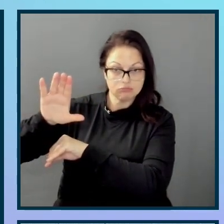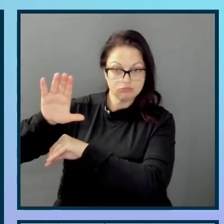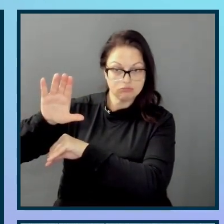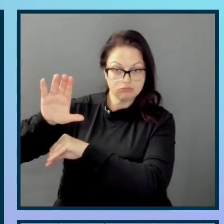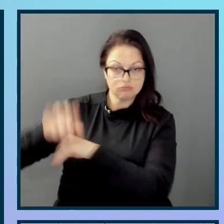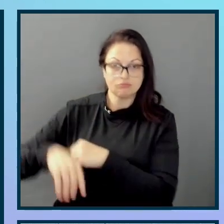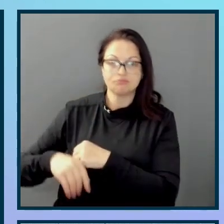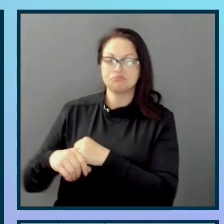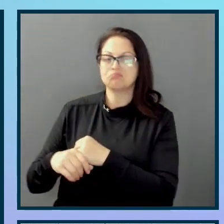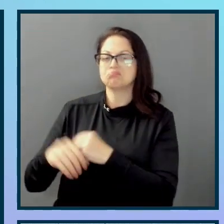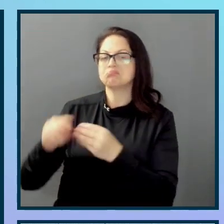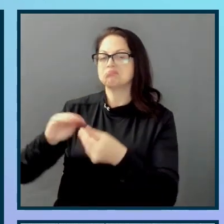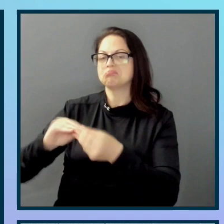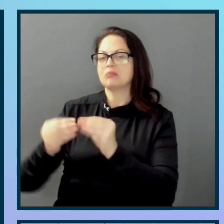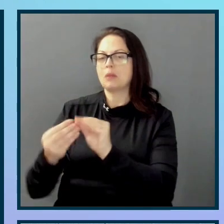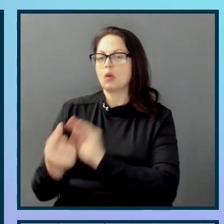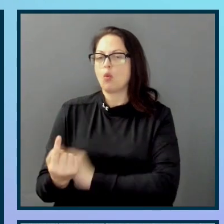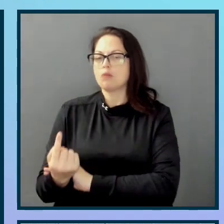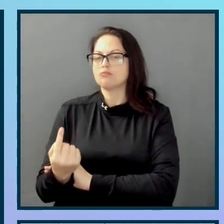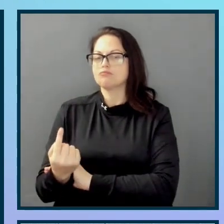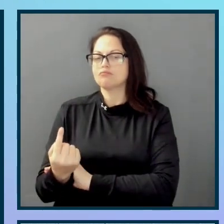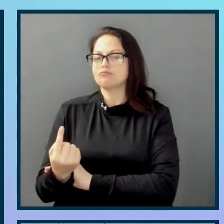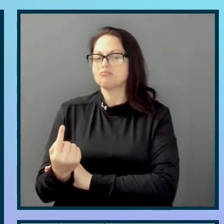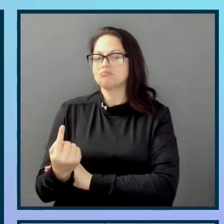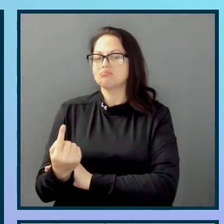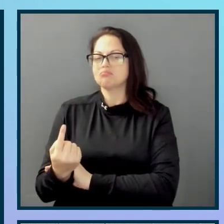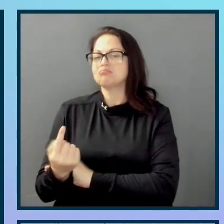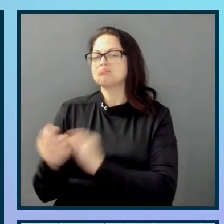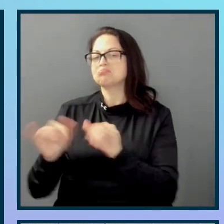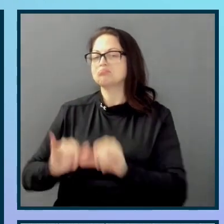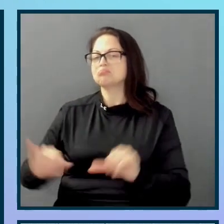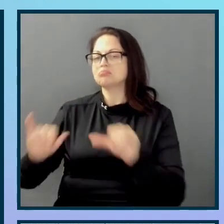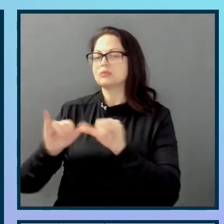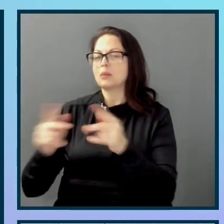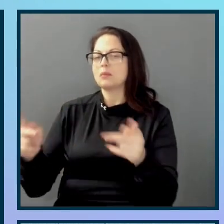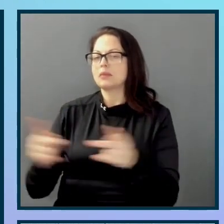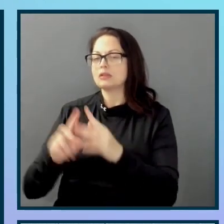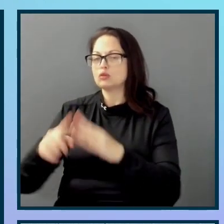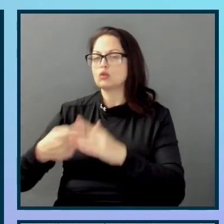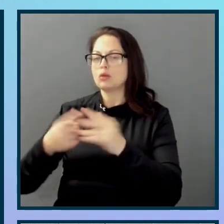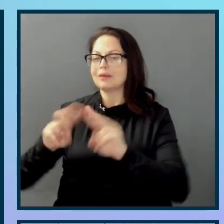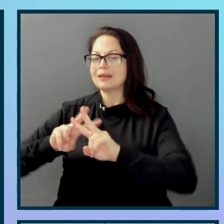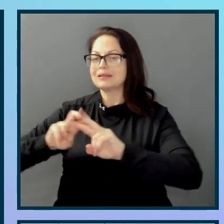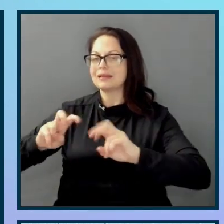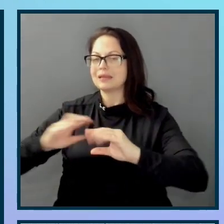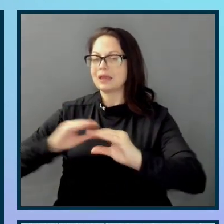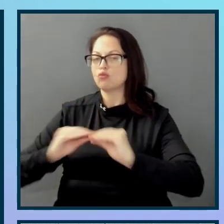acknowledges that a common place to start your journey is with assessments and remediation of your digital content.